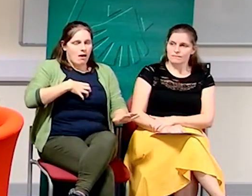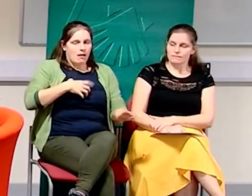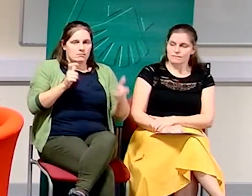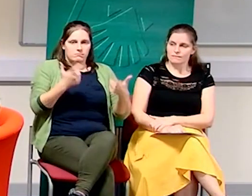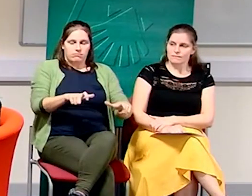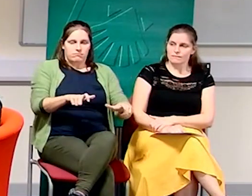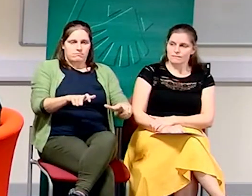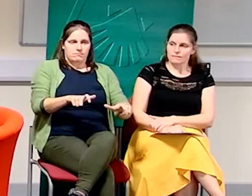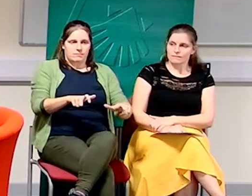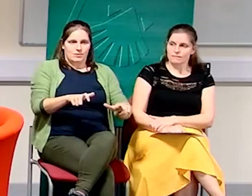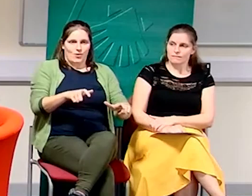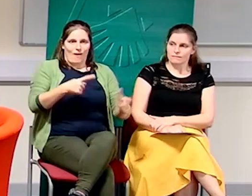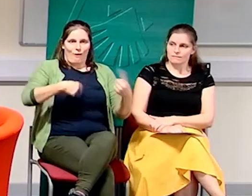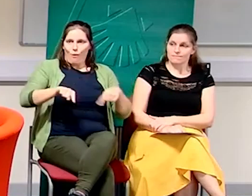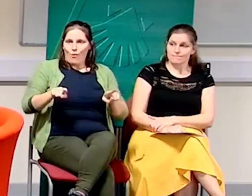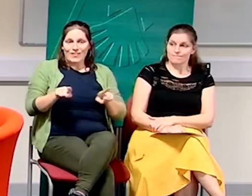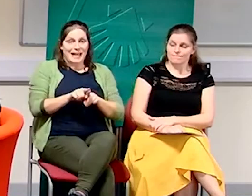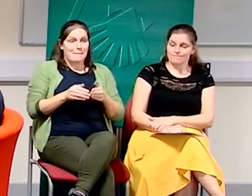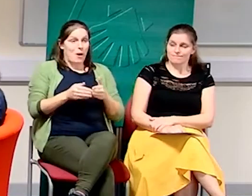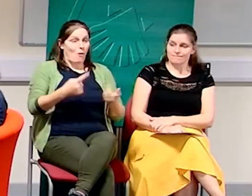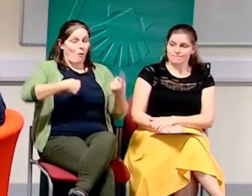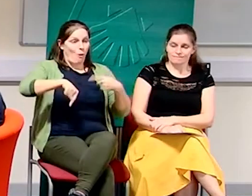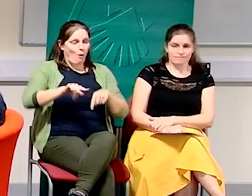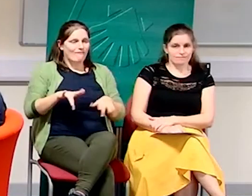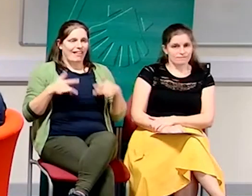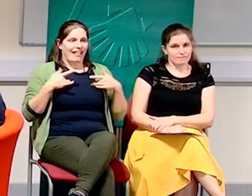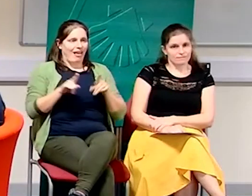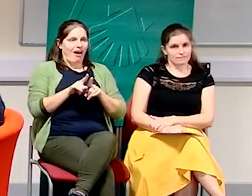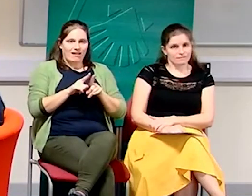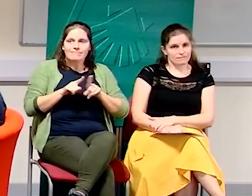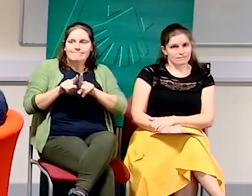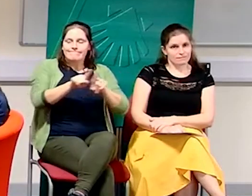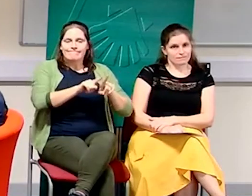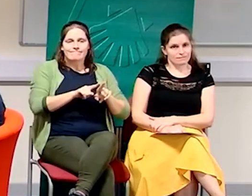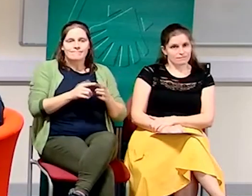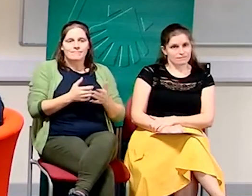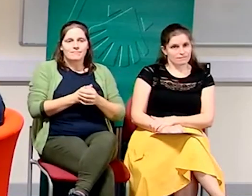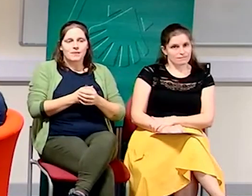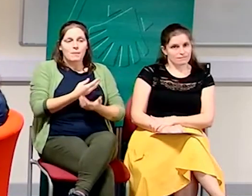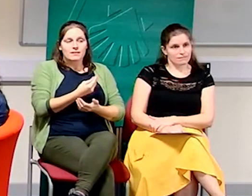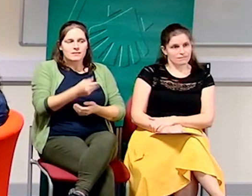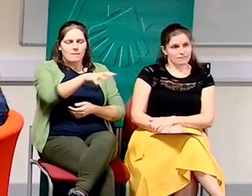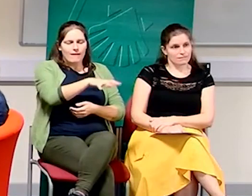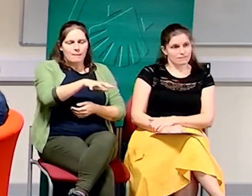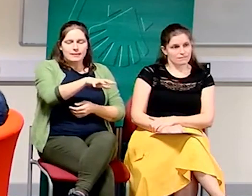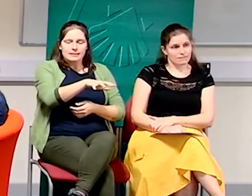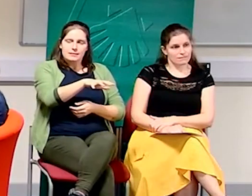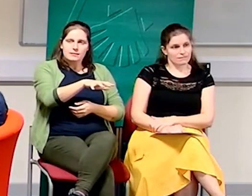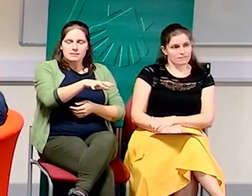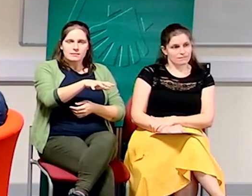happening so we were all in the same boat and this um somehow for some families this somehow helped